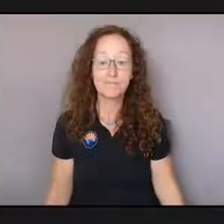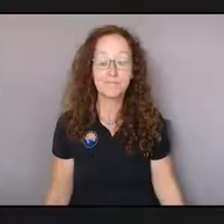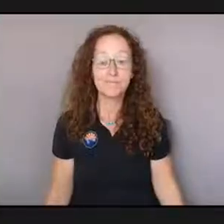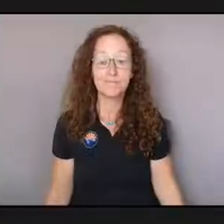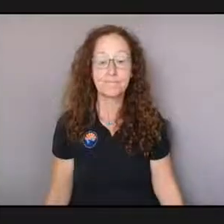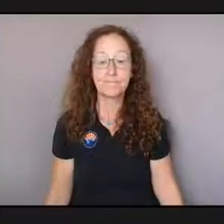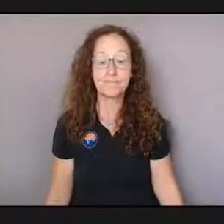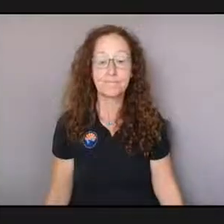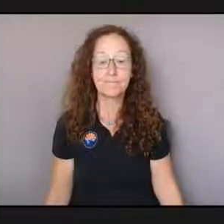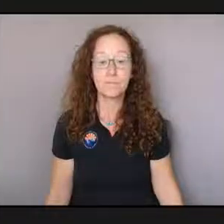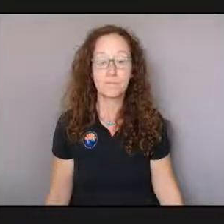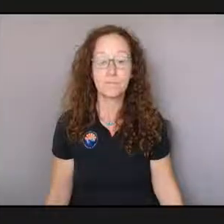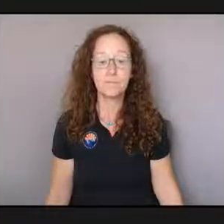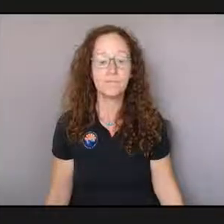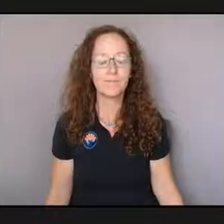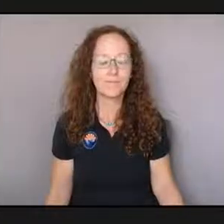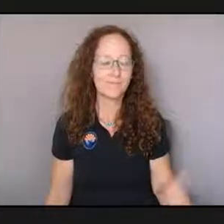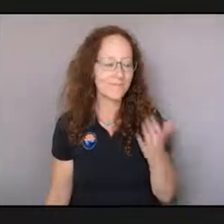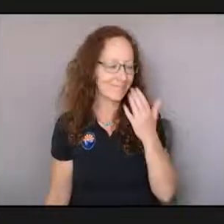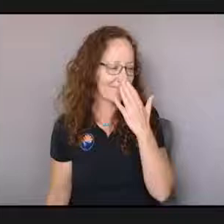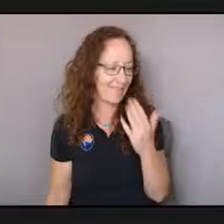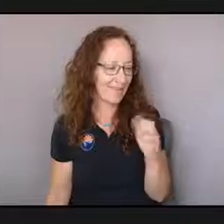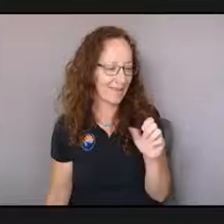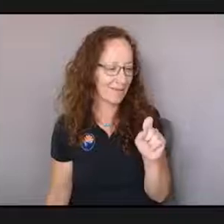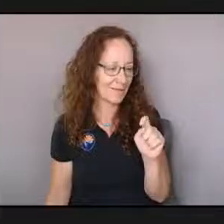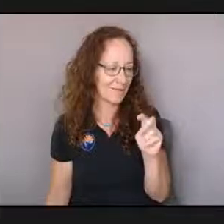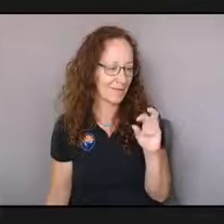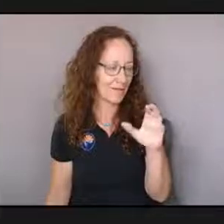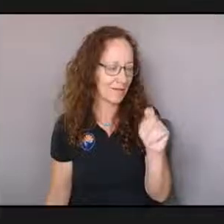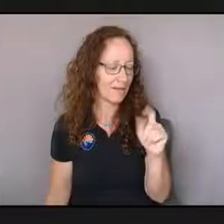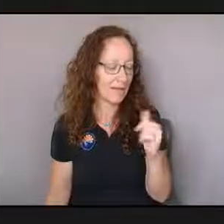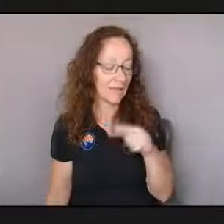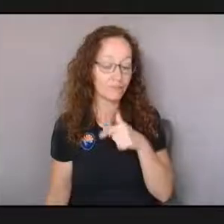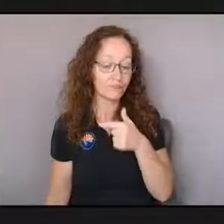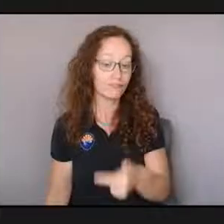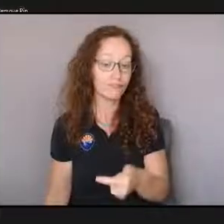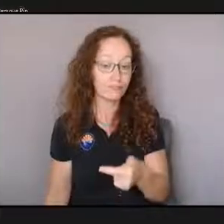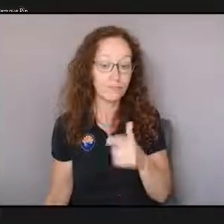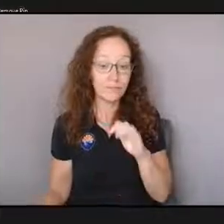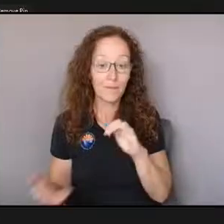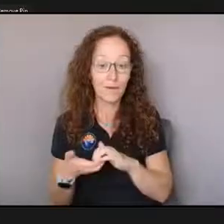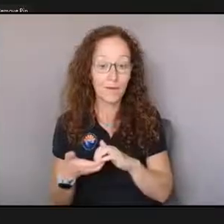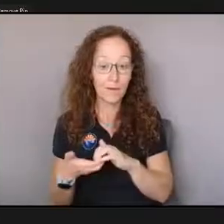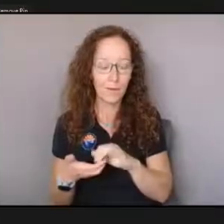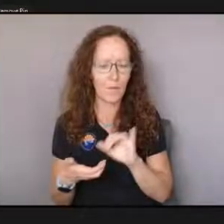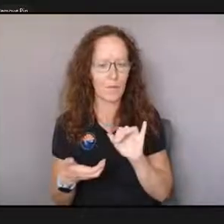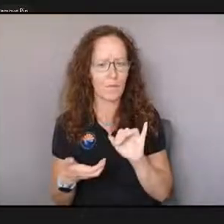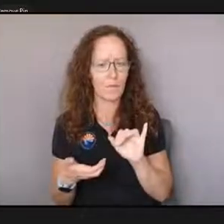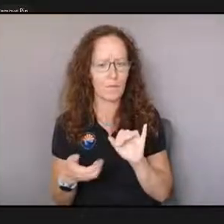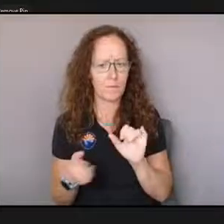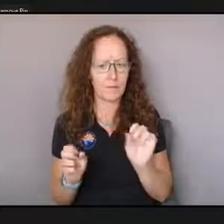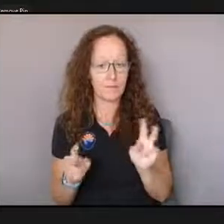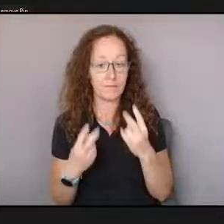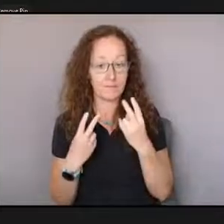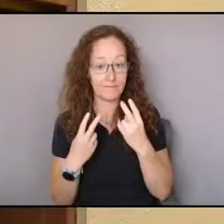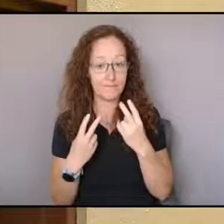THANK YOU. THANK YOU, STEWART. AND WE ARE GOING TO TURN IT BACK DOWN TO OUR